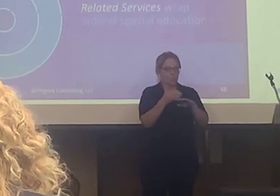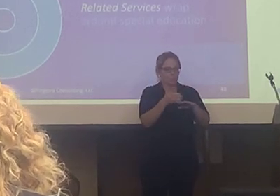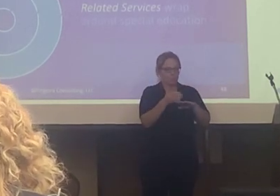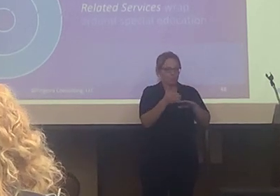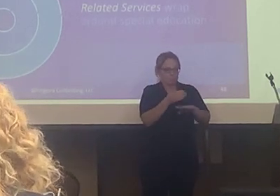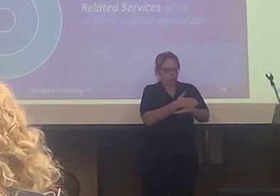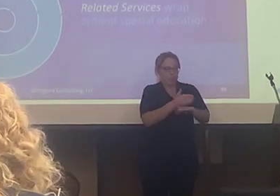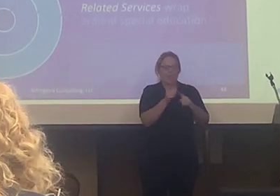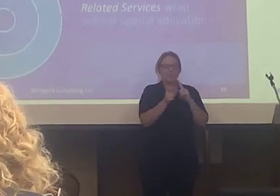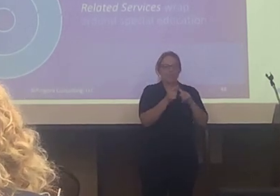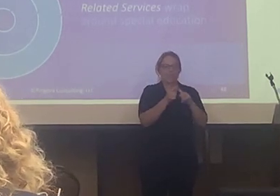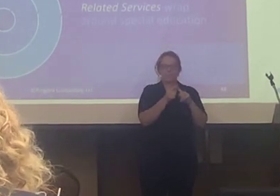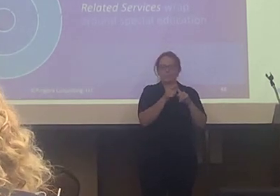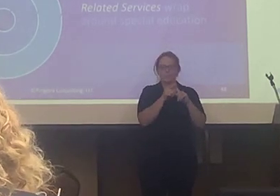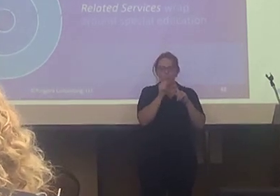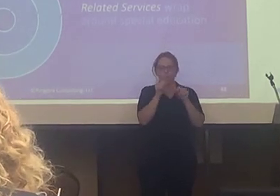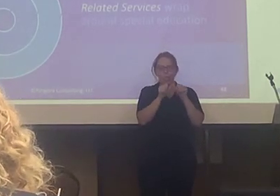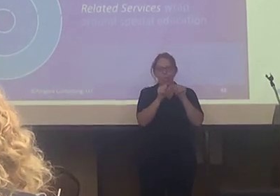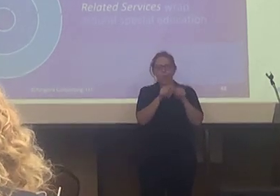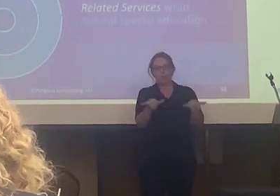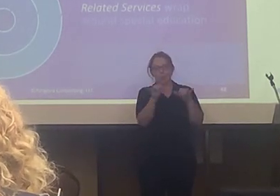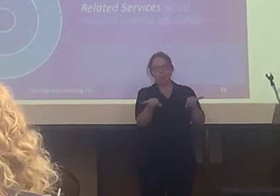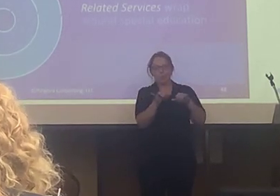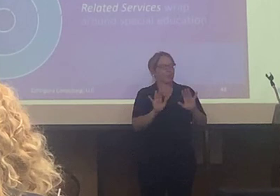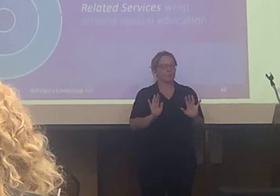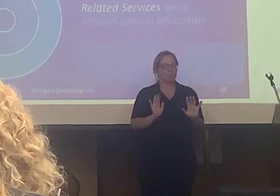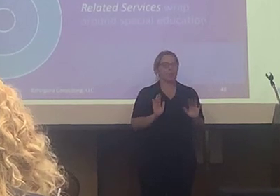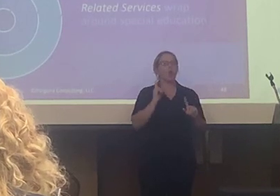right and let me just also point out too that the goals always are based on